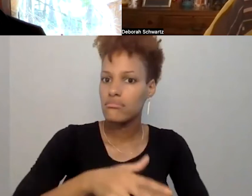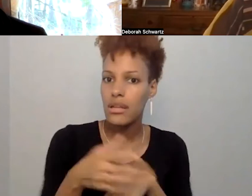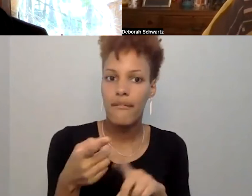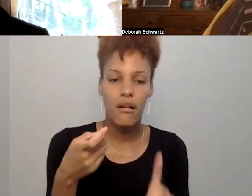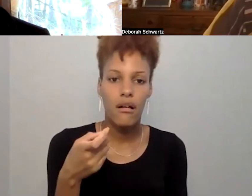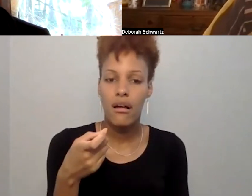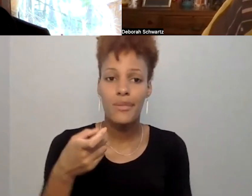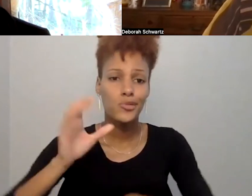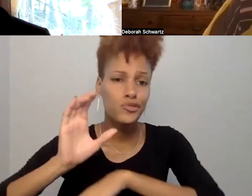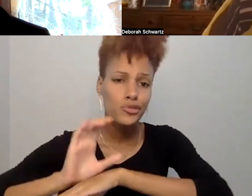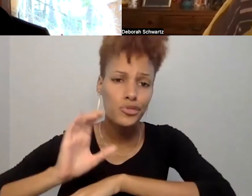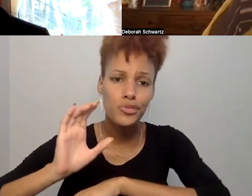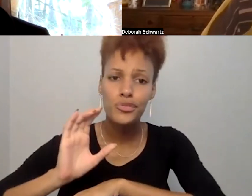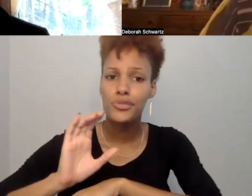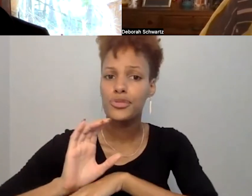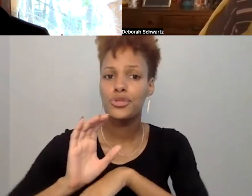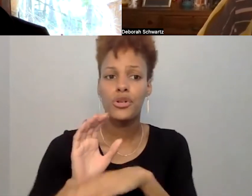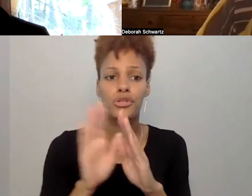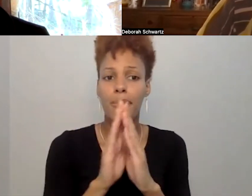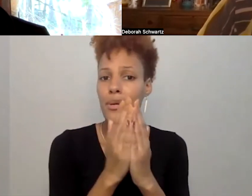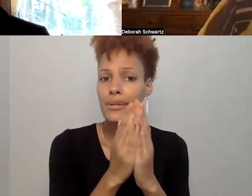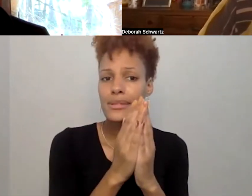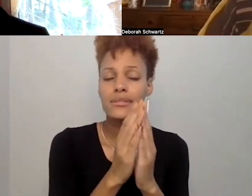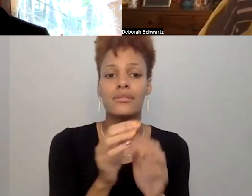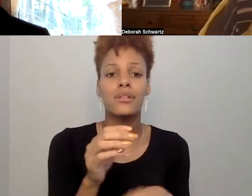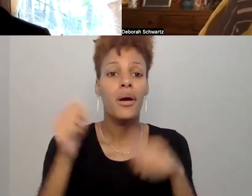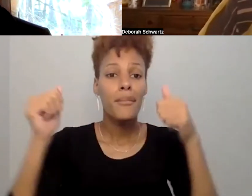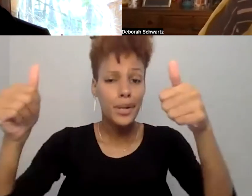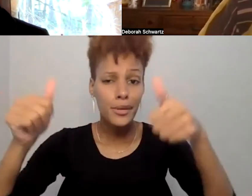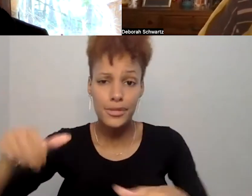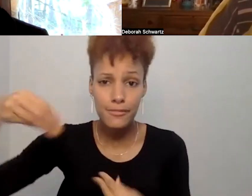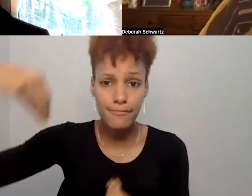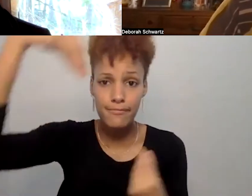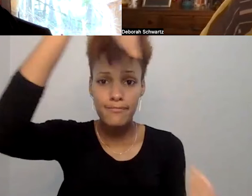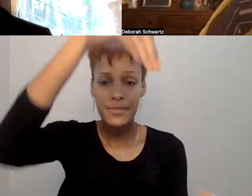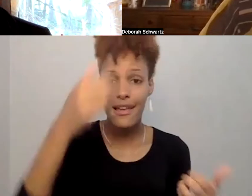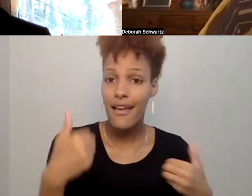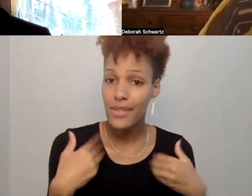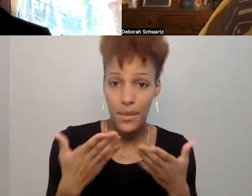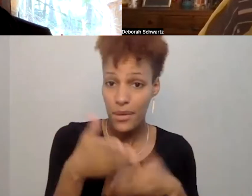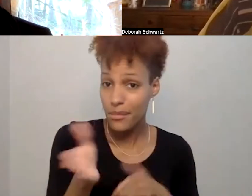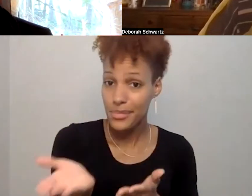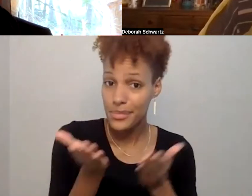Church brochures, or posters, or, you know, other objects that are really valuable